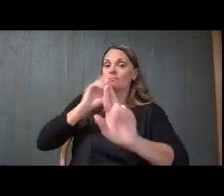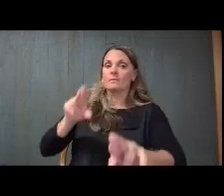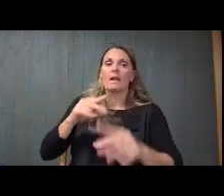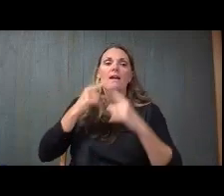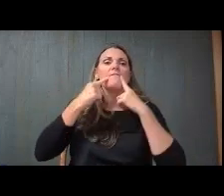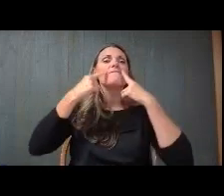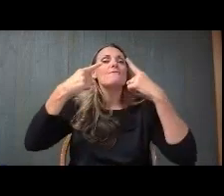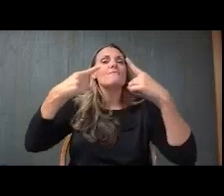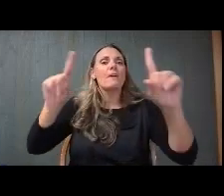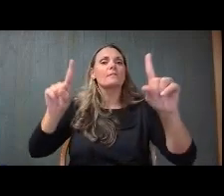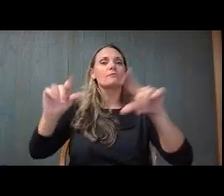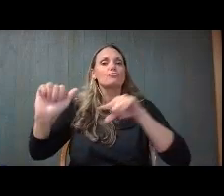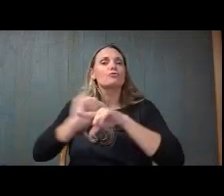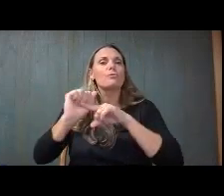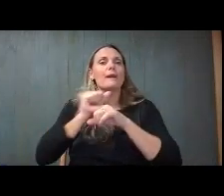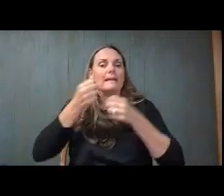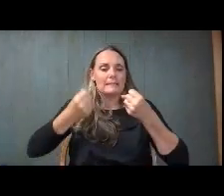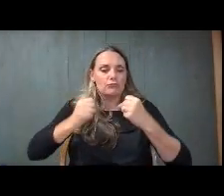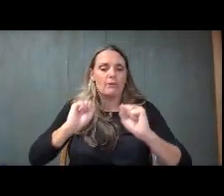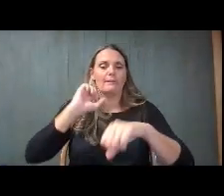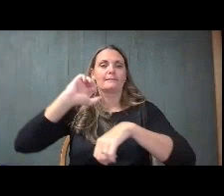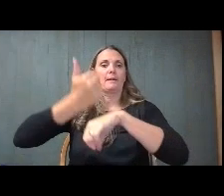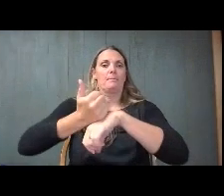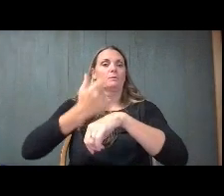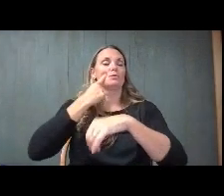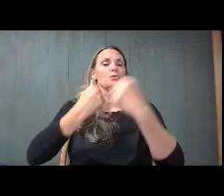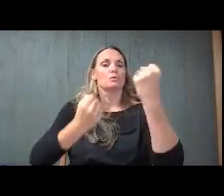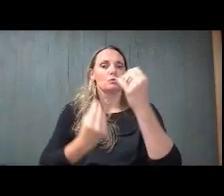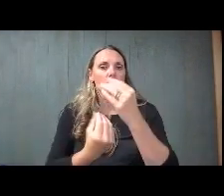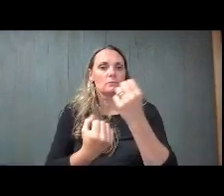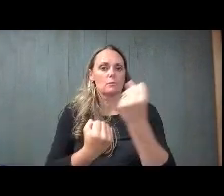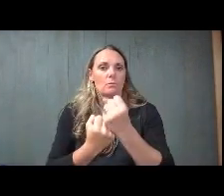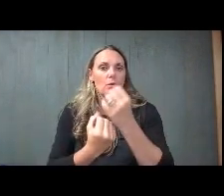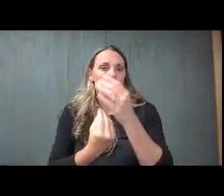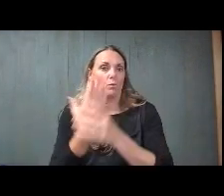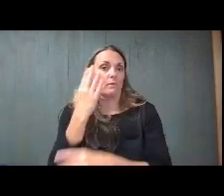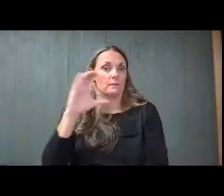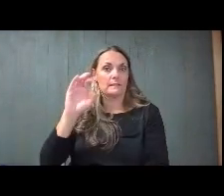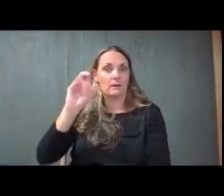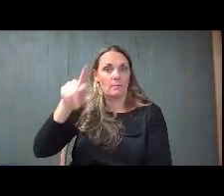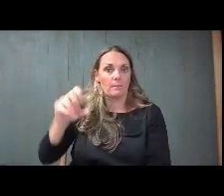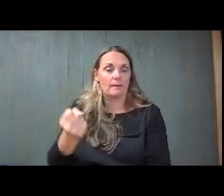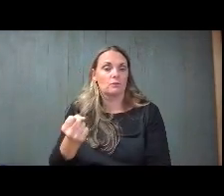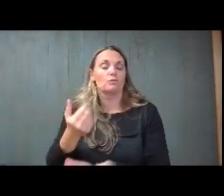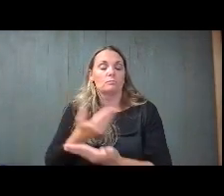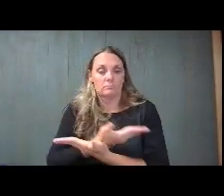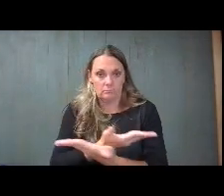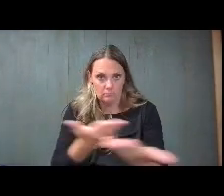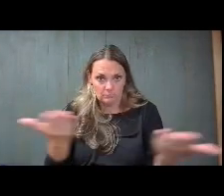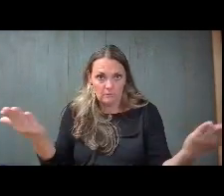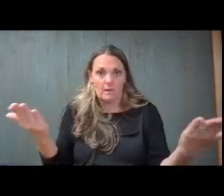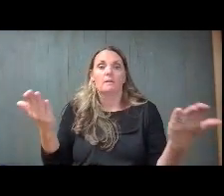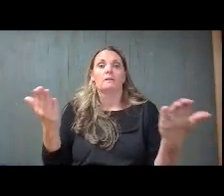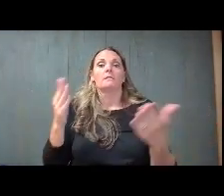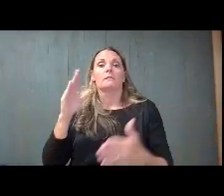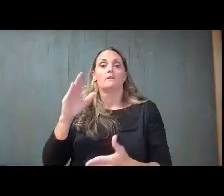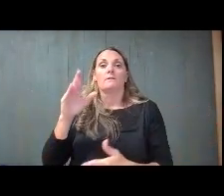strategies in place to support growth of KPIs to carry out employment services to V R participants,